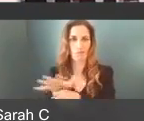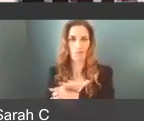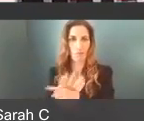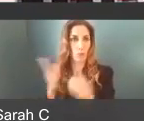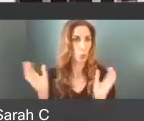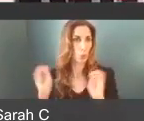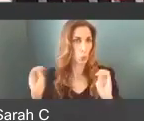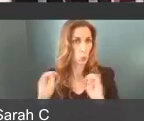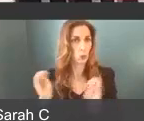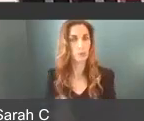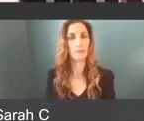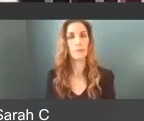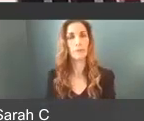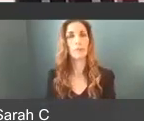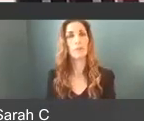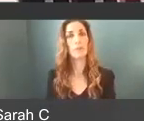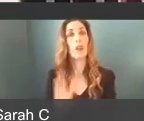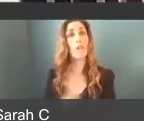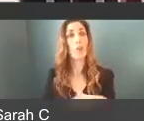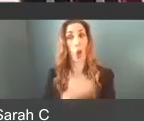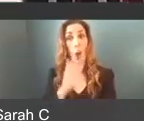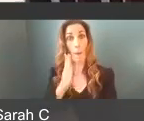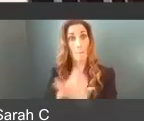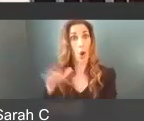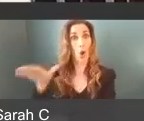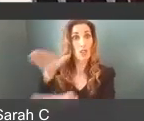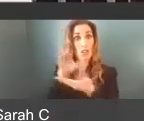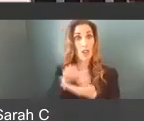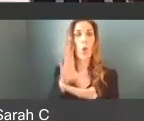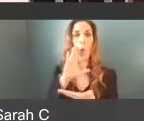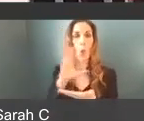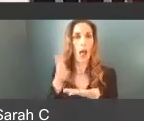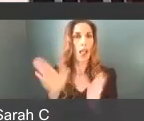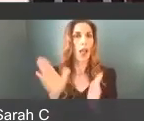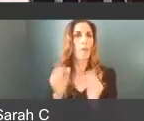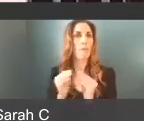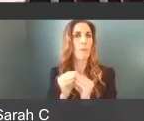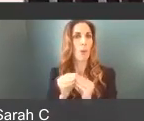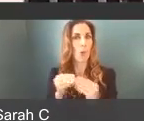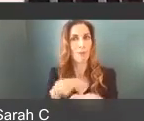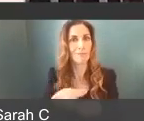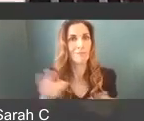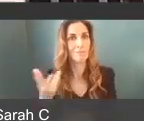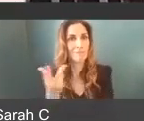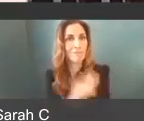of these doses will enable us to significantly accelerate the progression through our 1A list,